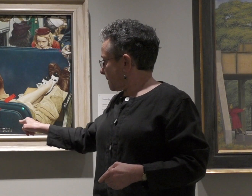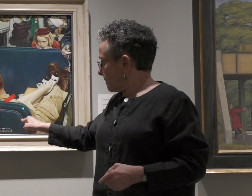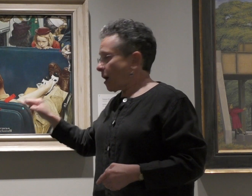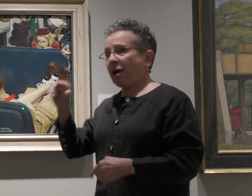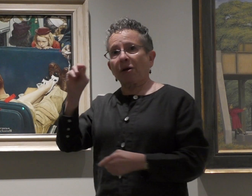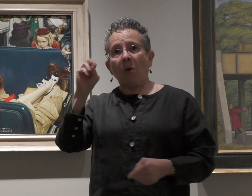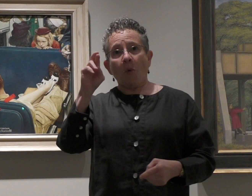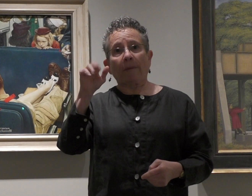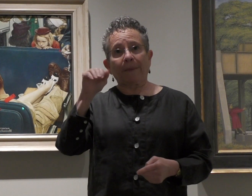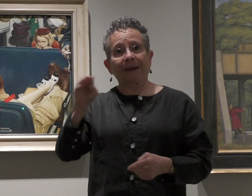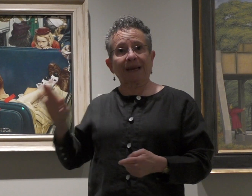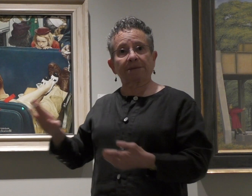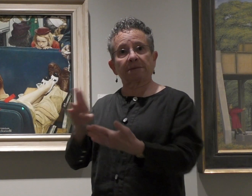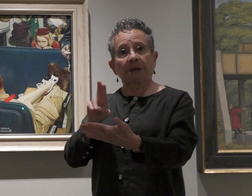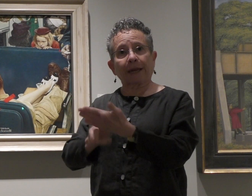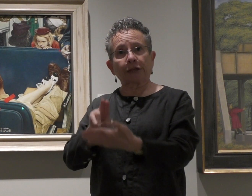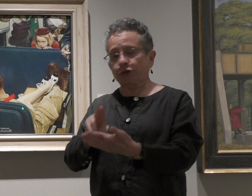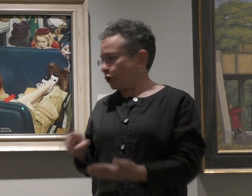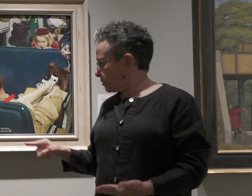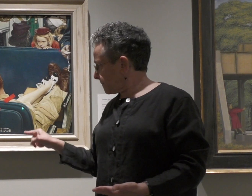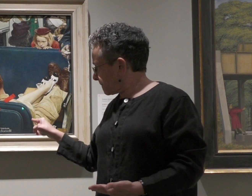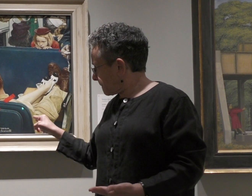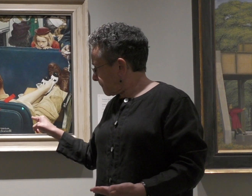At the bottom of the painting is Norman Rockwell's signature.